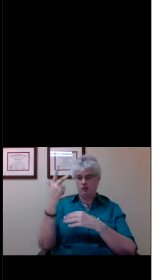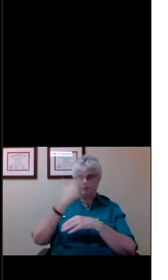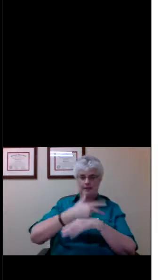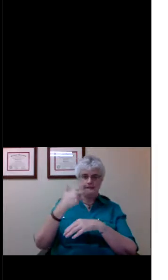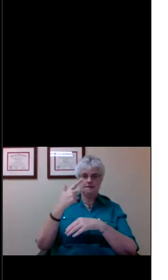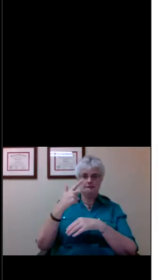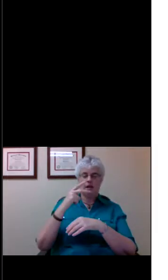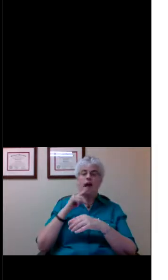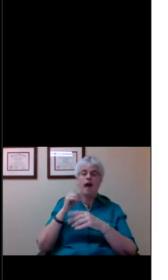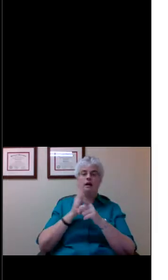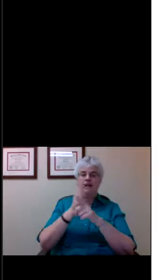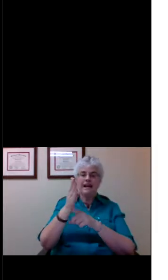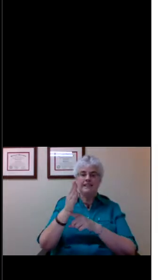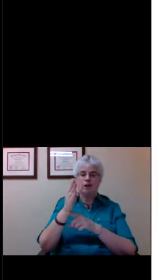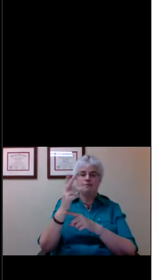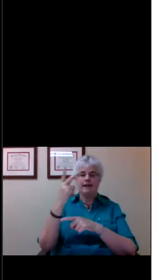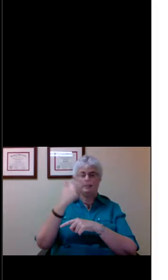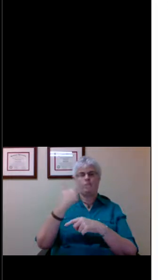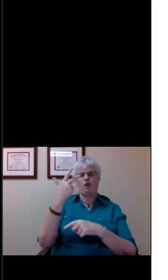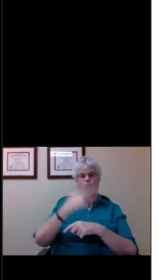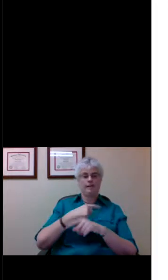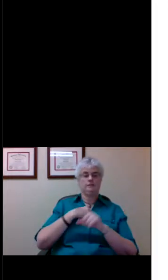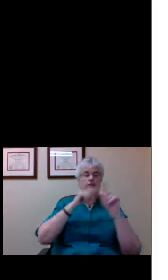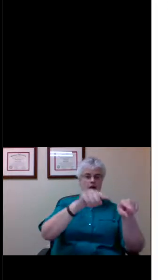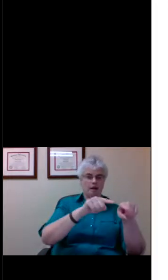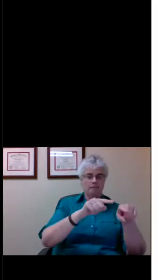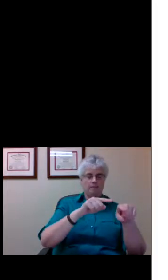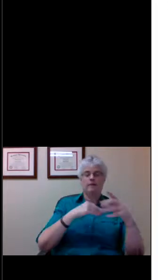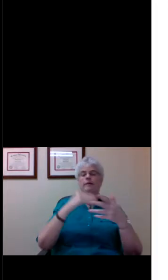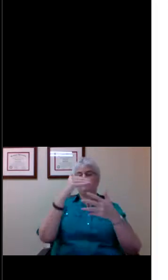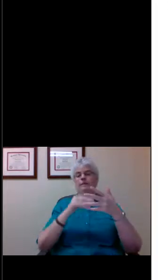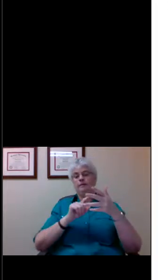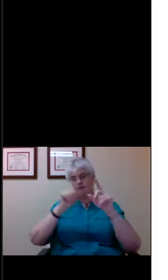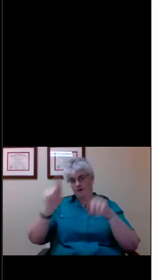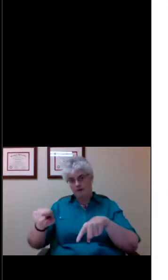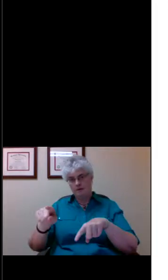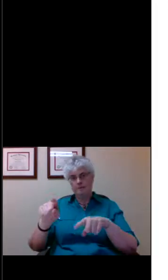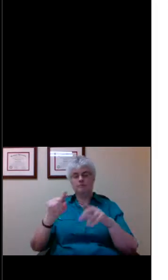and I was able to stay about three days in each program - not necessarily